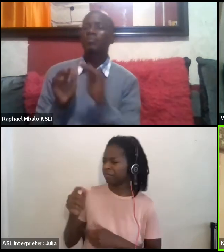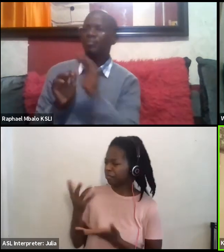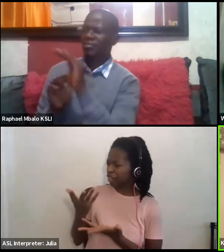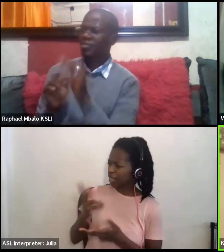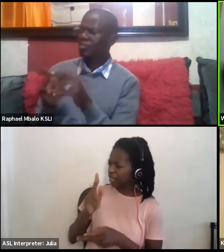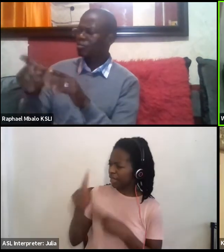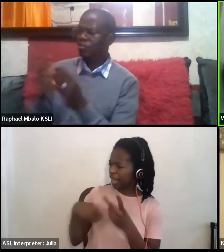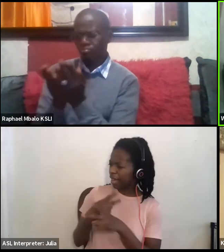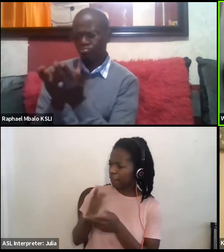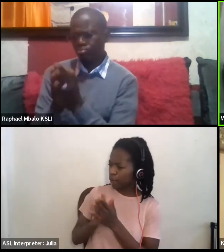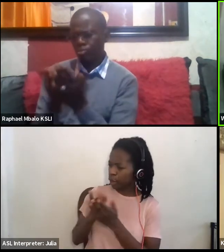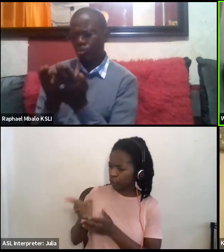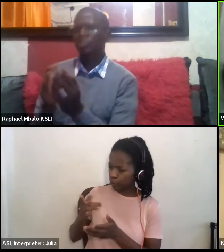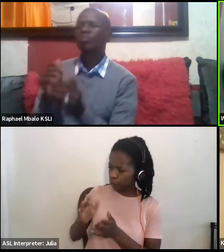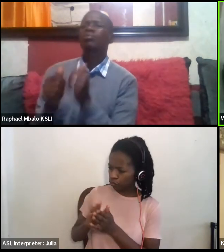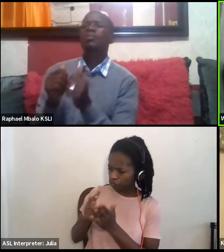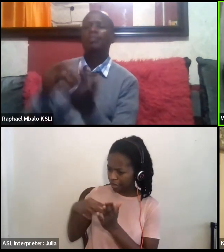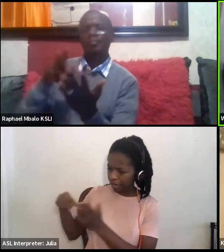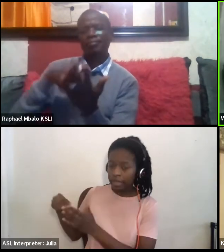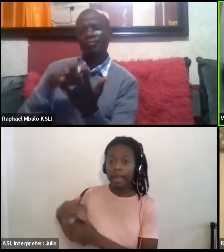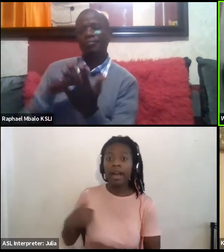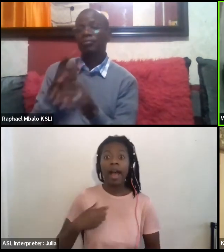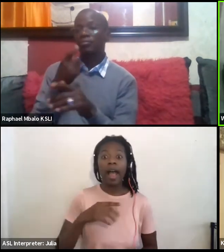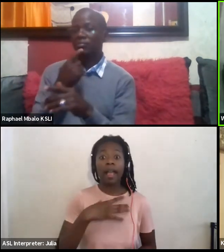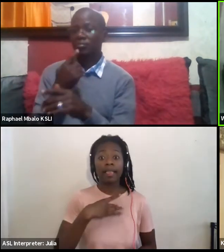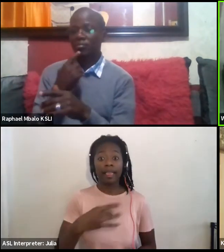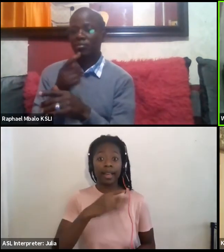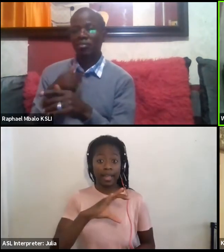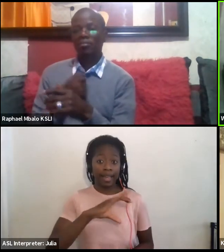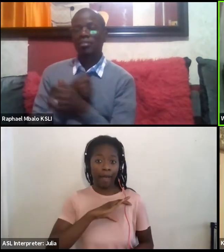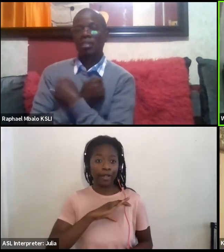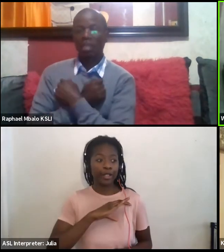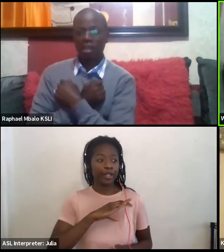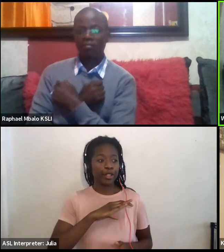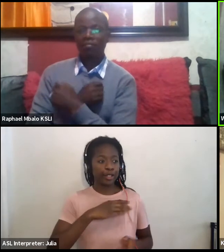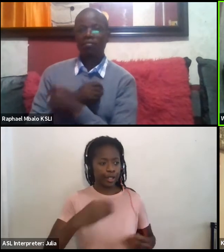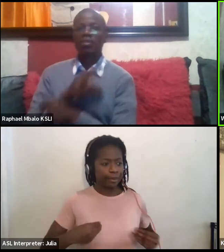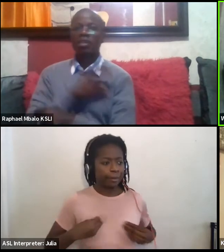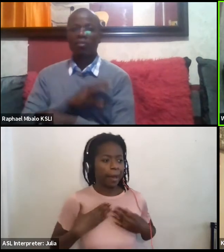I like character driven narratives, whether it's a movie, whether it's a book, whatever.